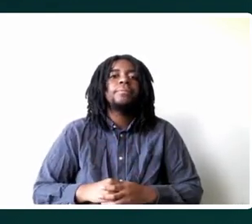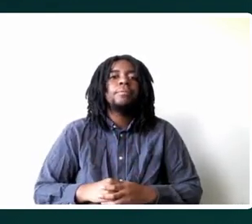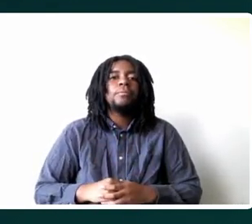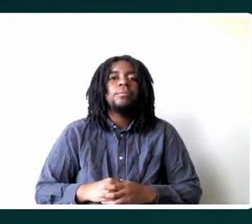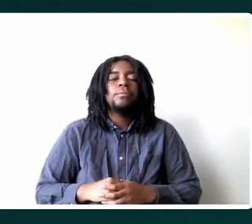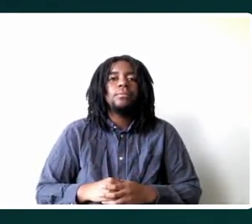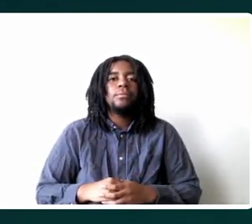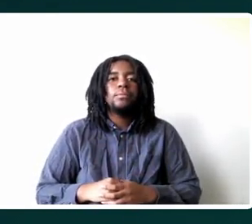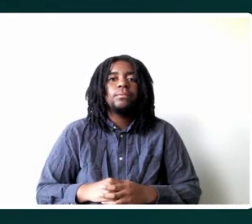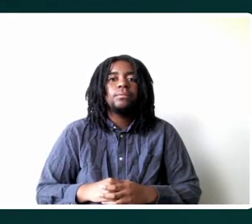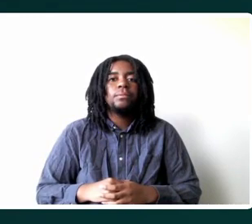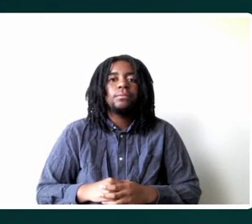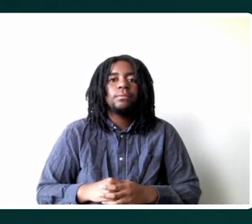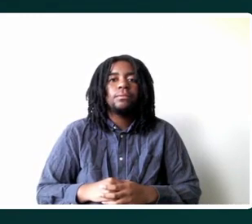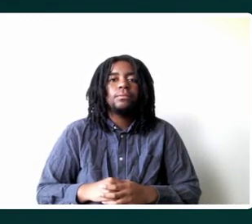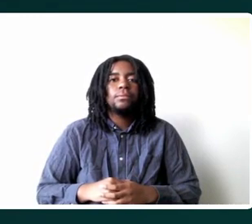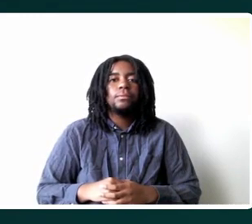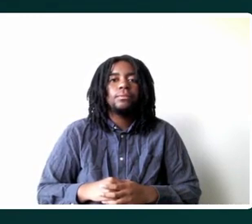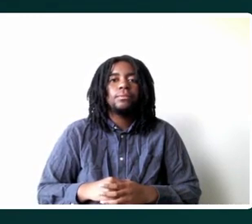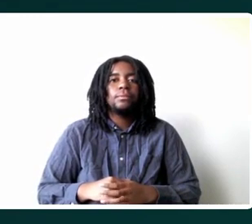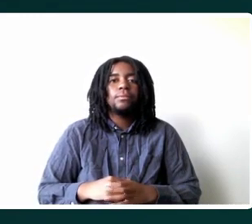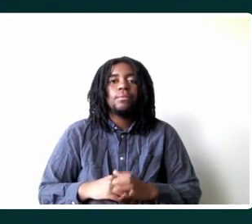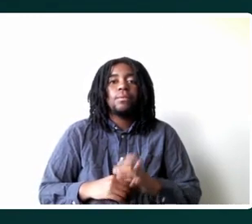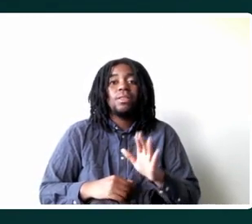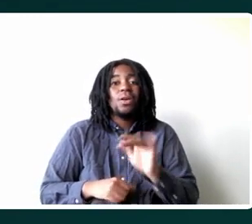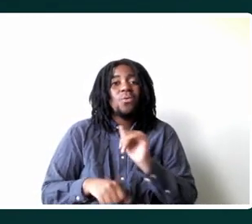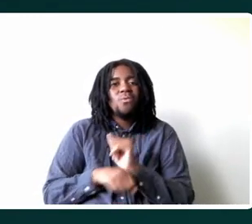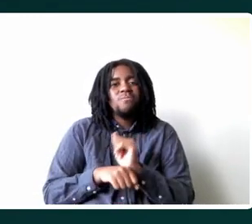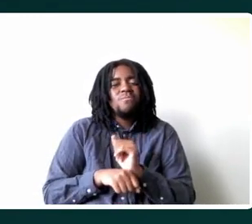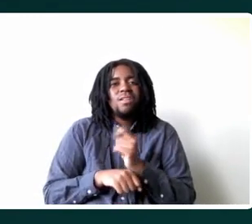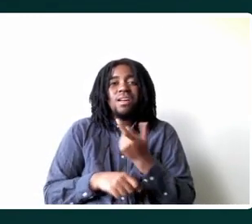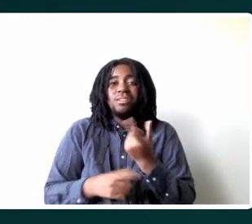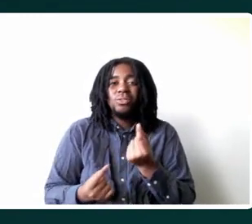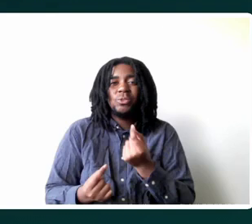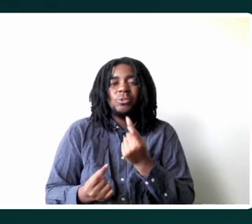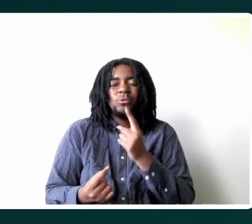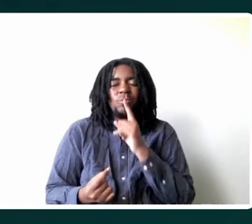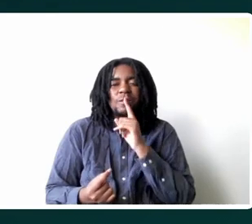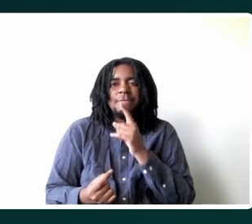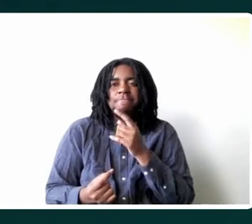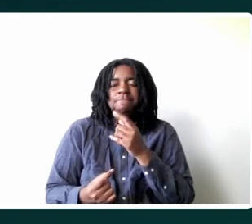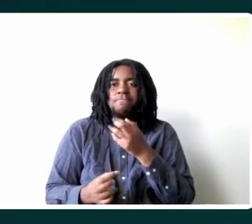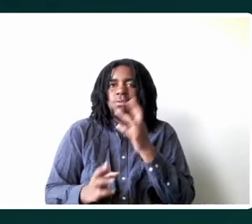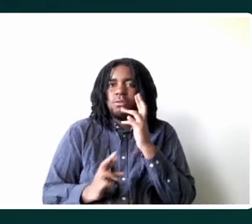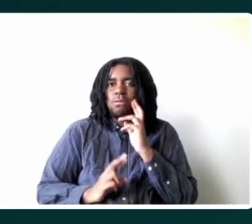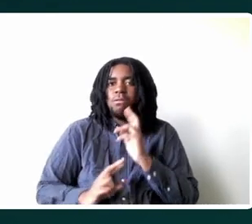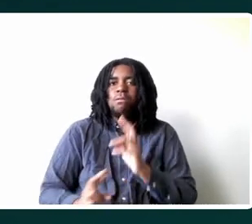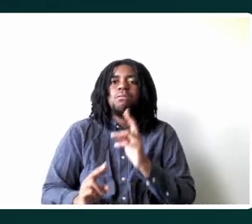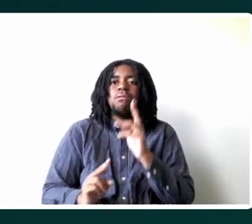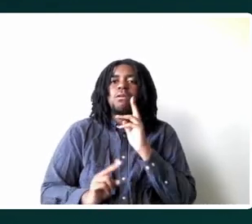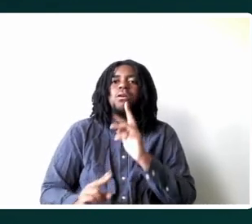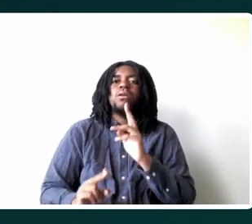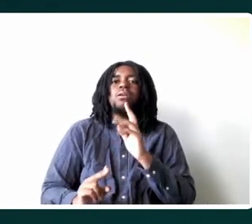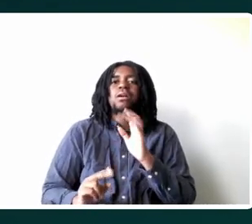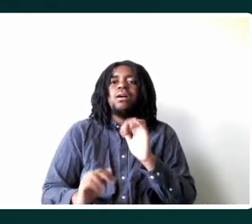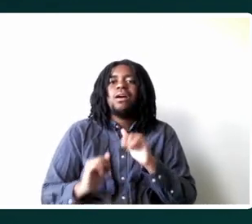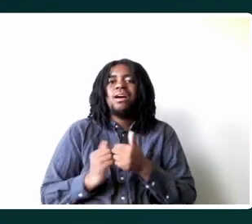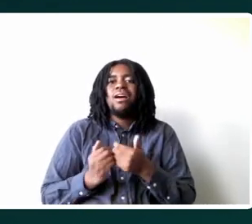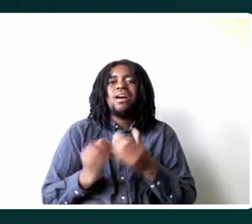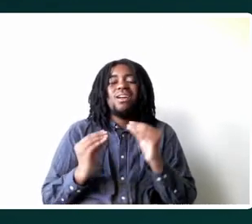did was with honor. The way they taught the kids, the students was with honor. The way they treated